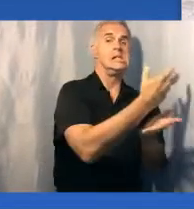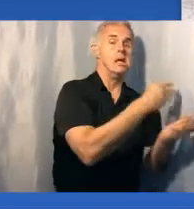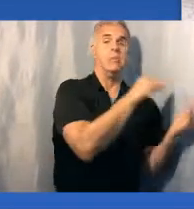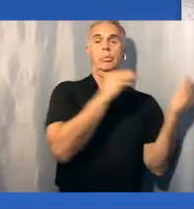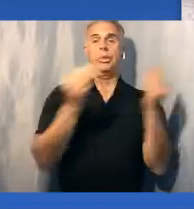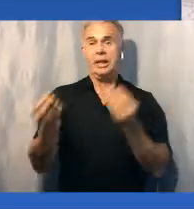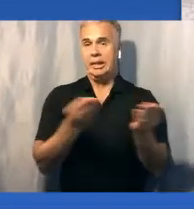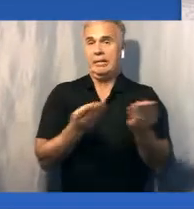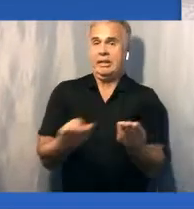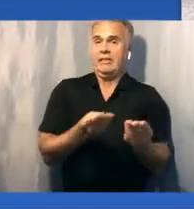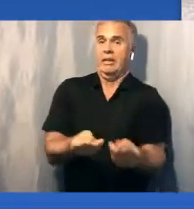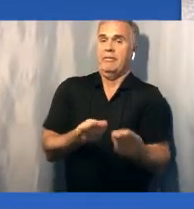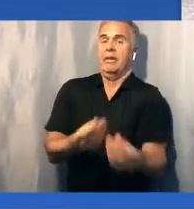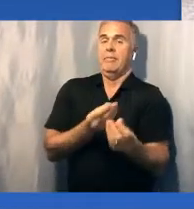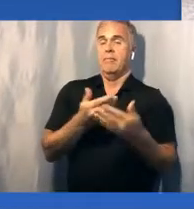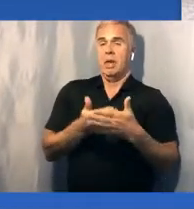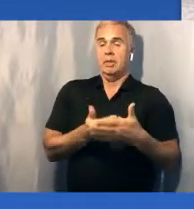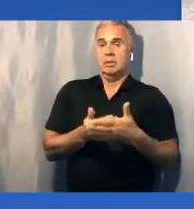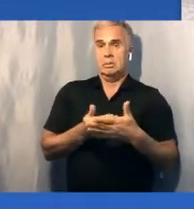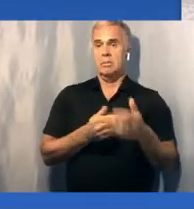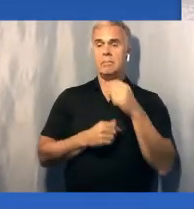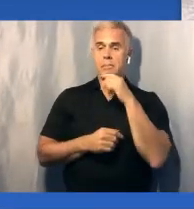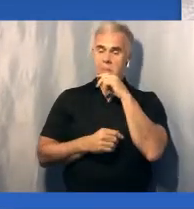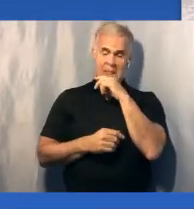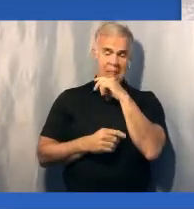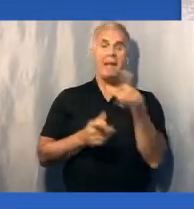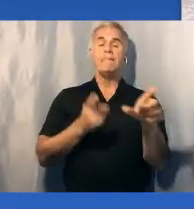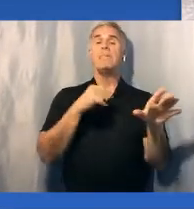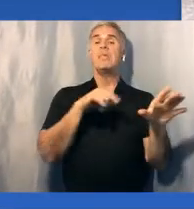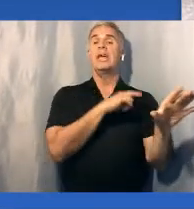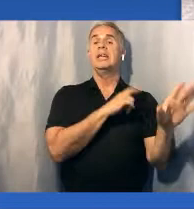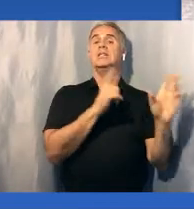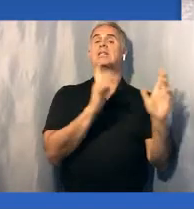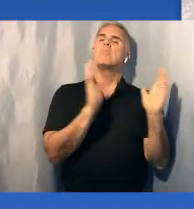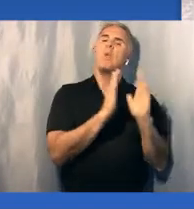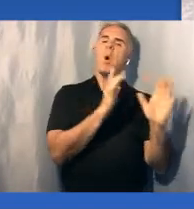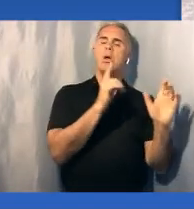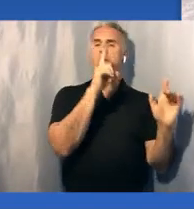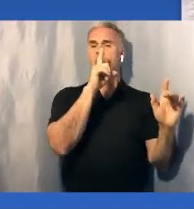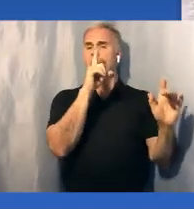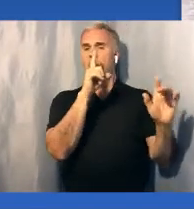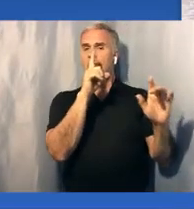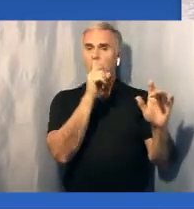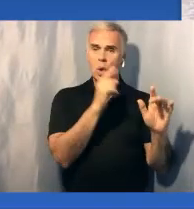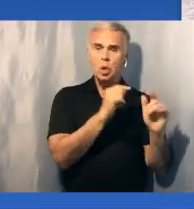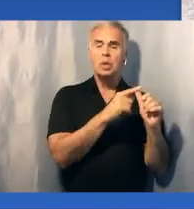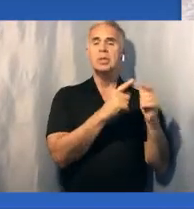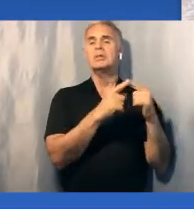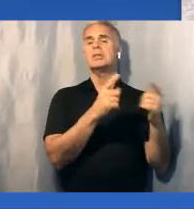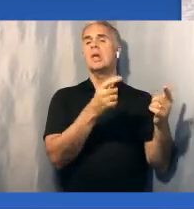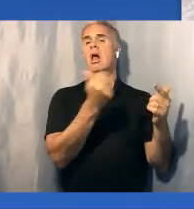Bald eagles catch fish to eat as well as birds and small animals. First, the eagle watches